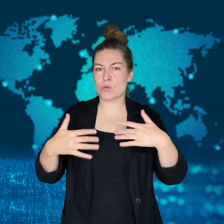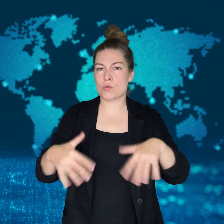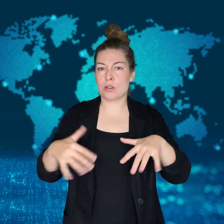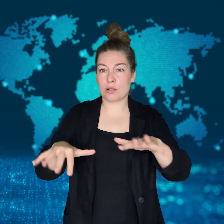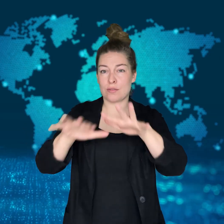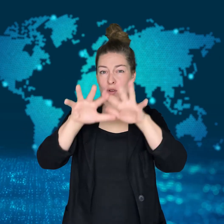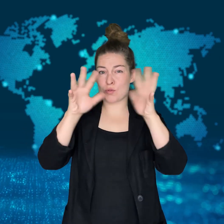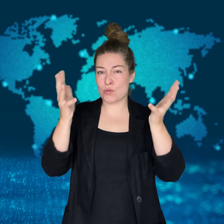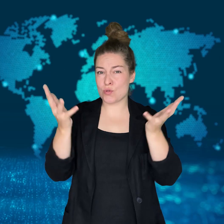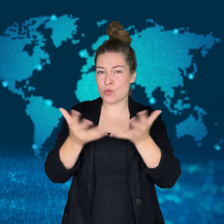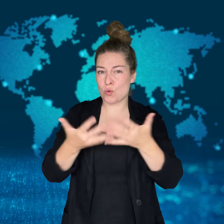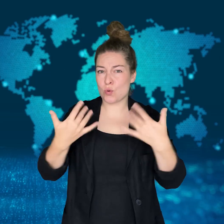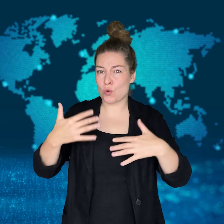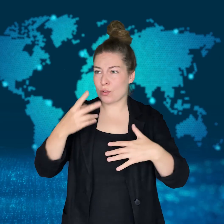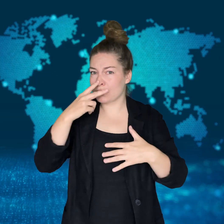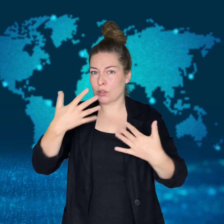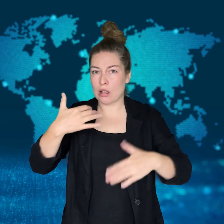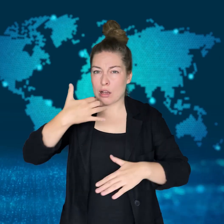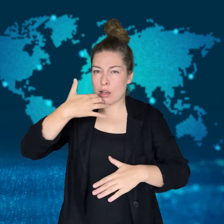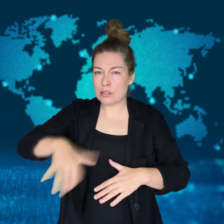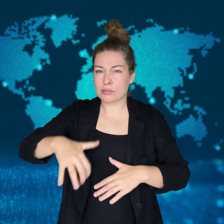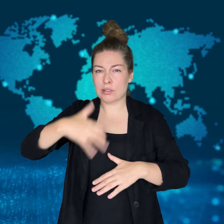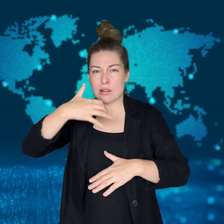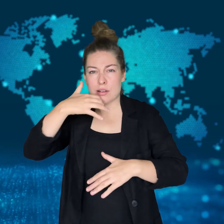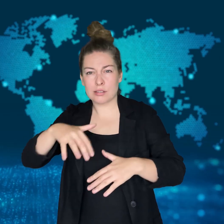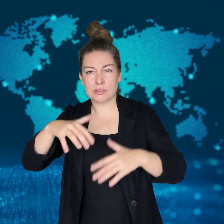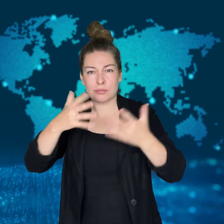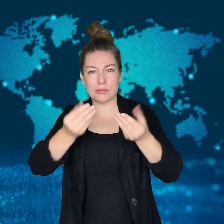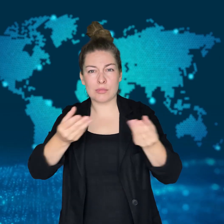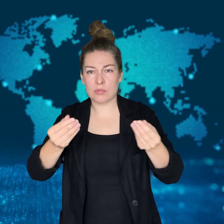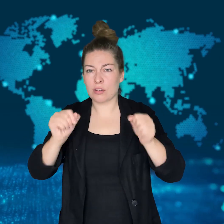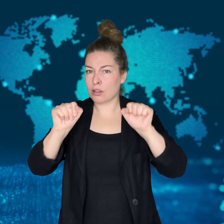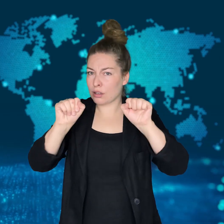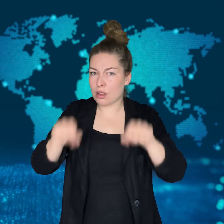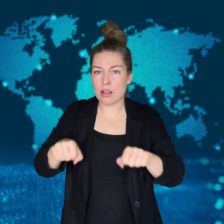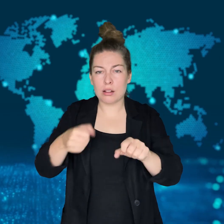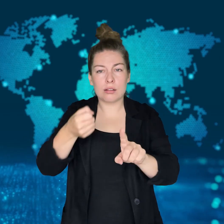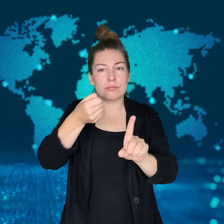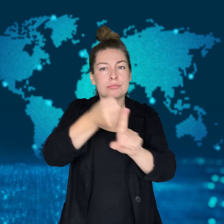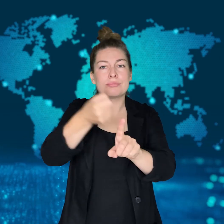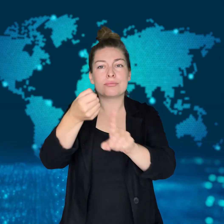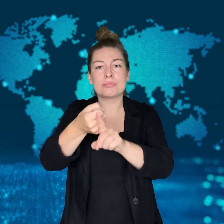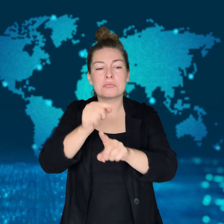Experts warn that world heat may be affecting several species around the world.